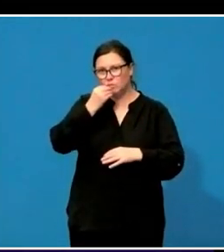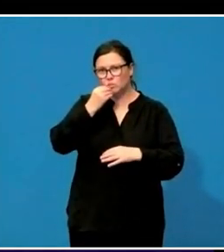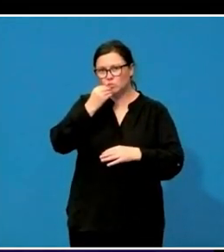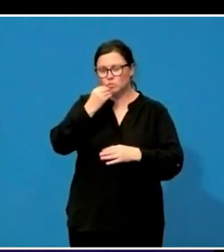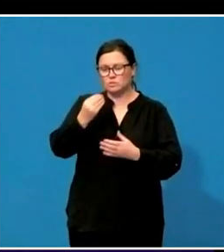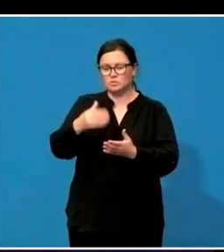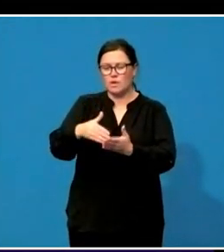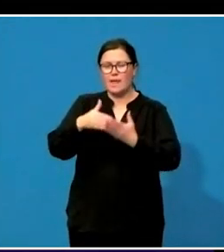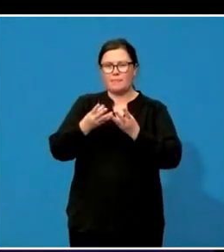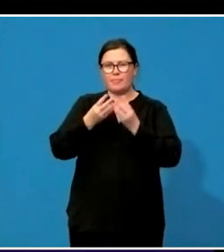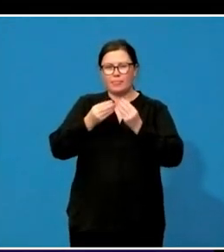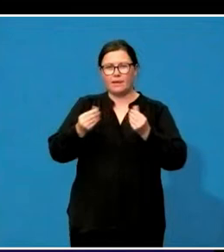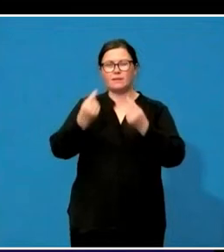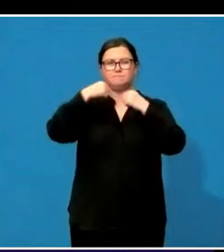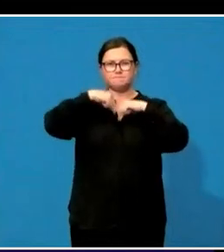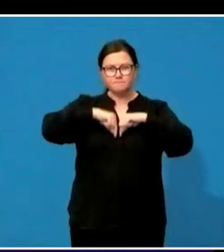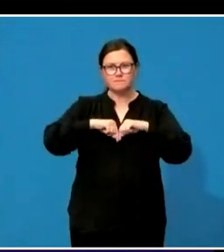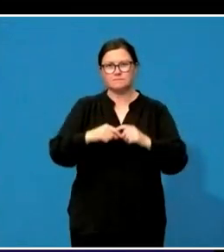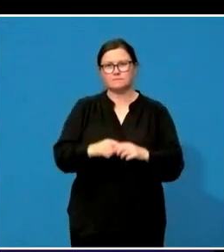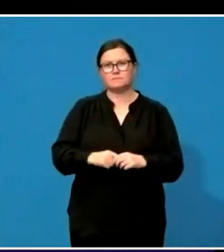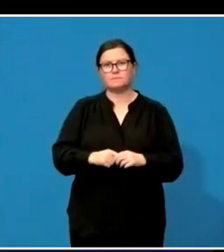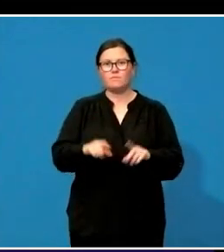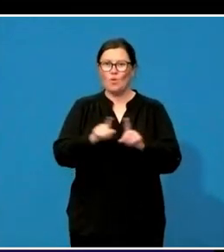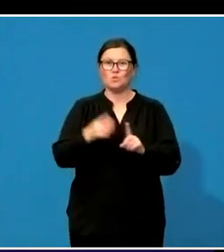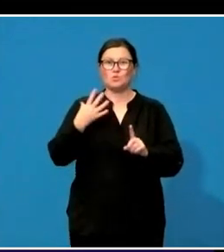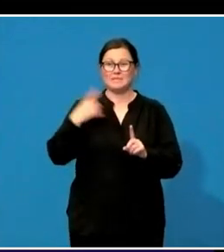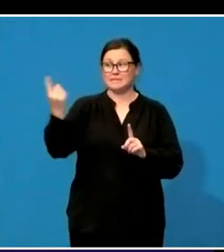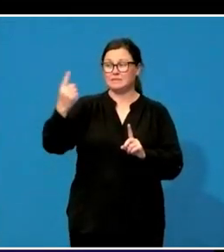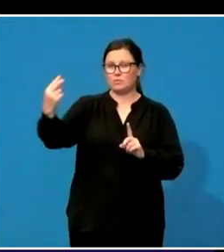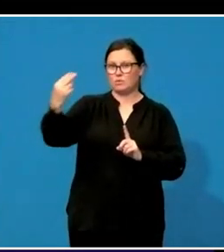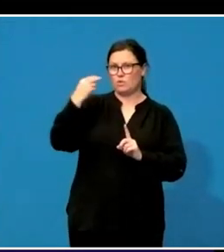And also, for him to be observed while he is swallowing and drinking so that he can't - he